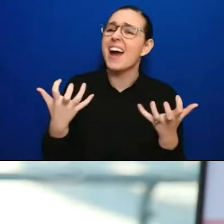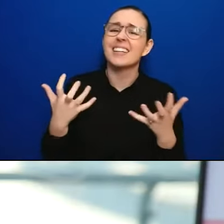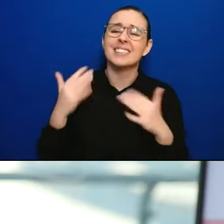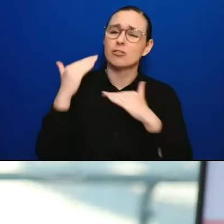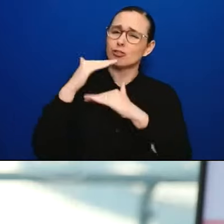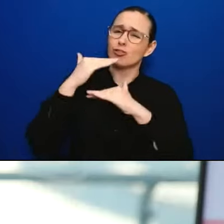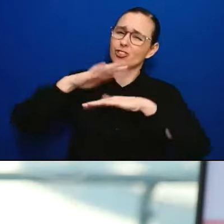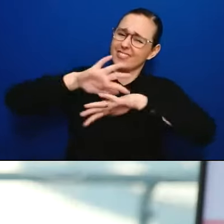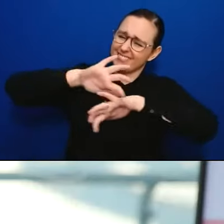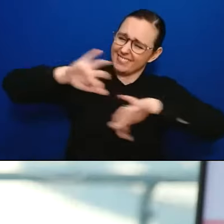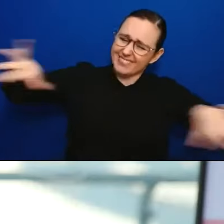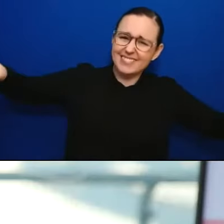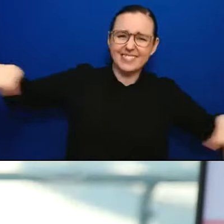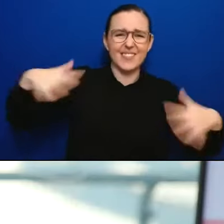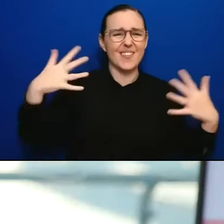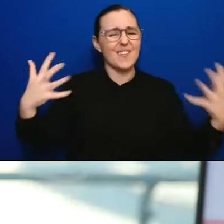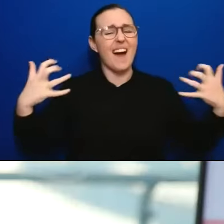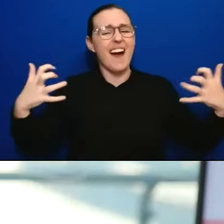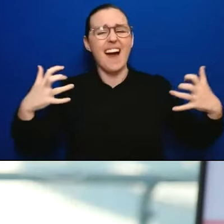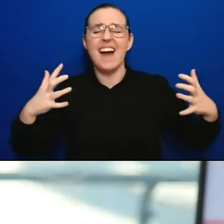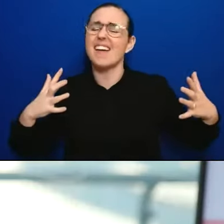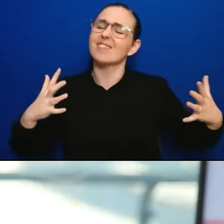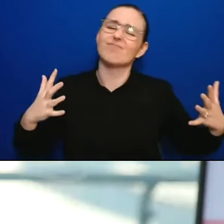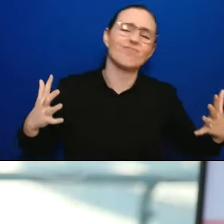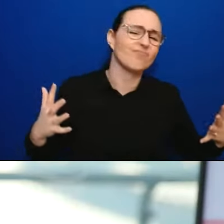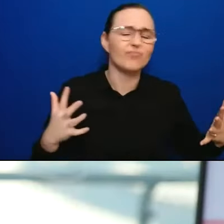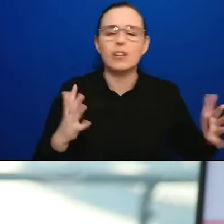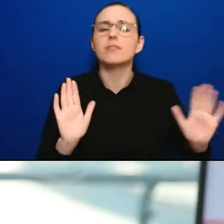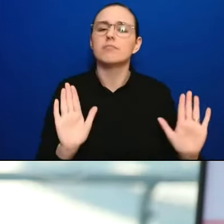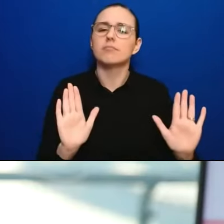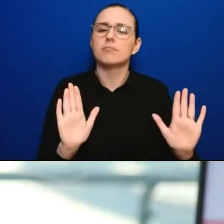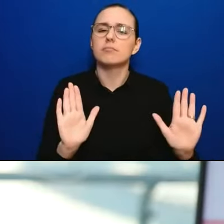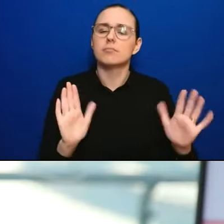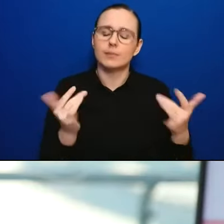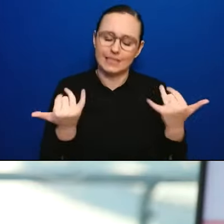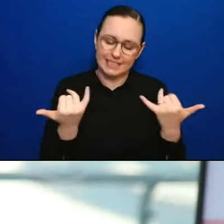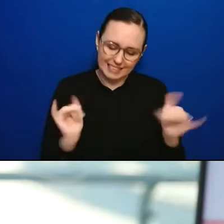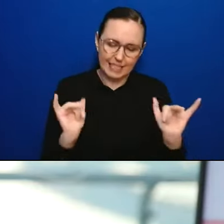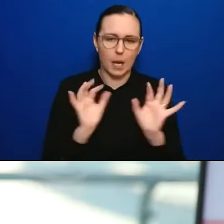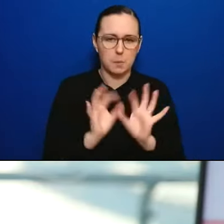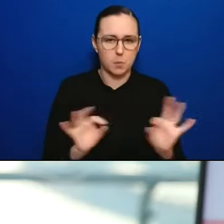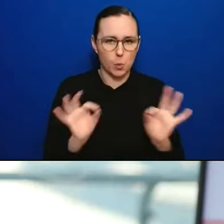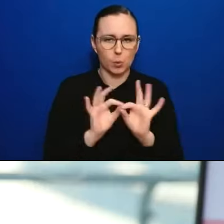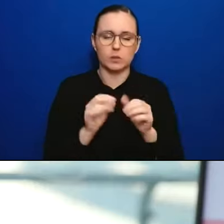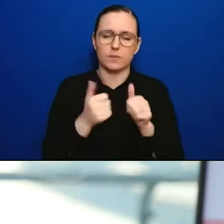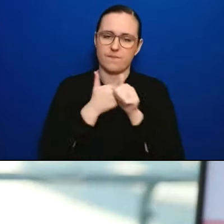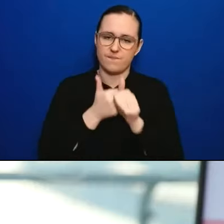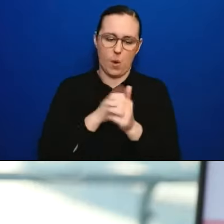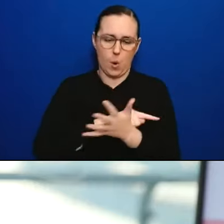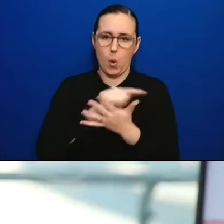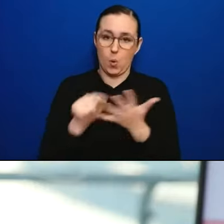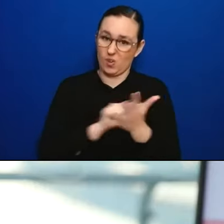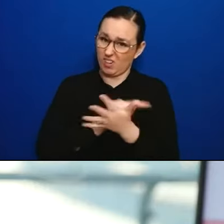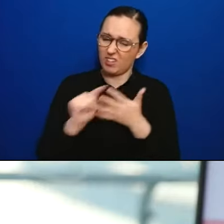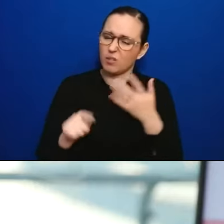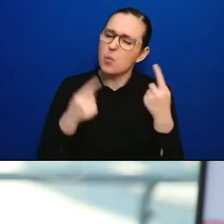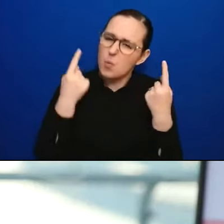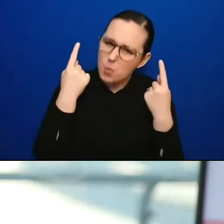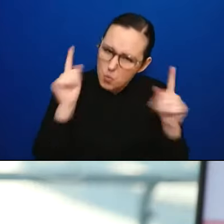And we're looking forward to when we can start to lift some of those measures.